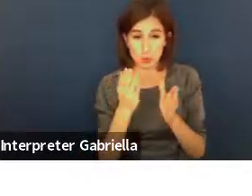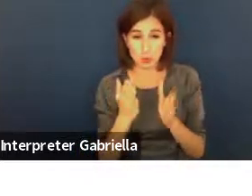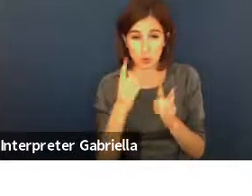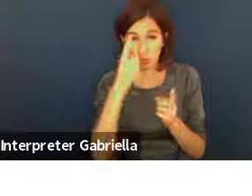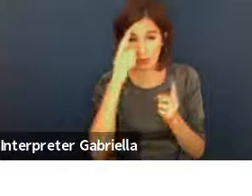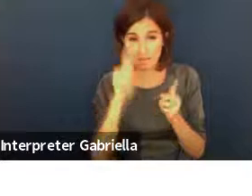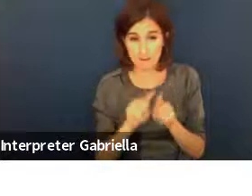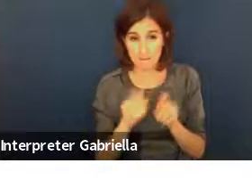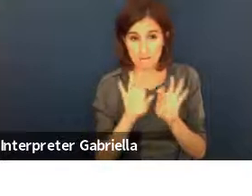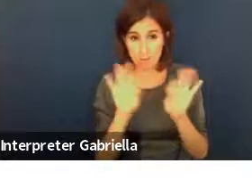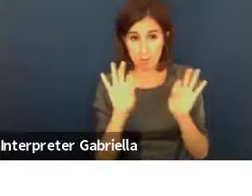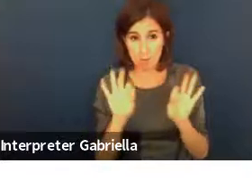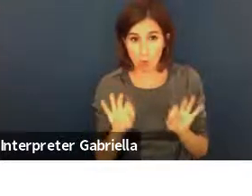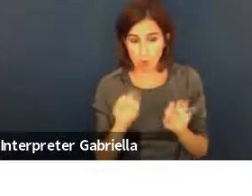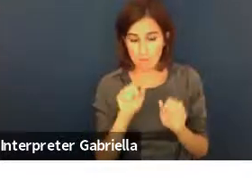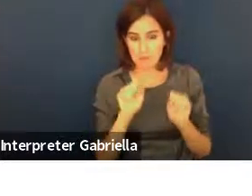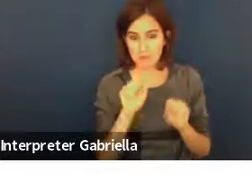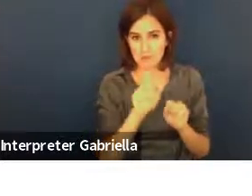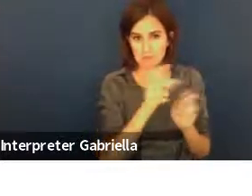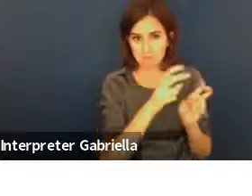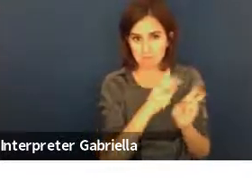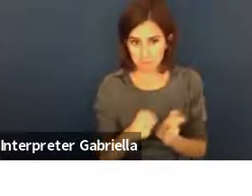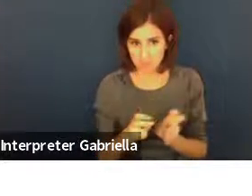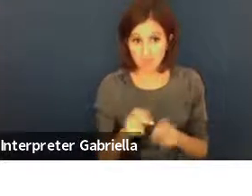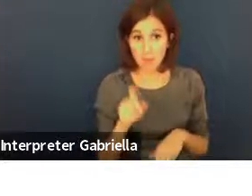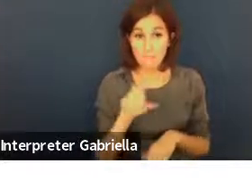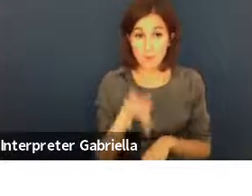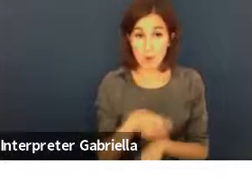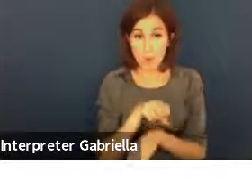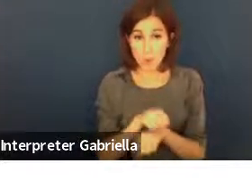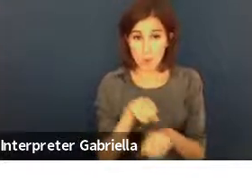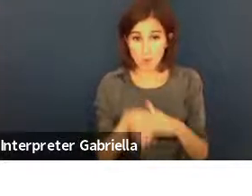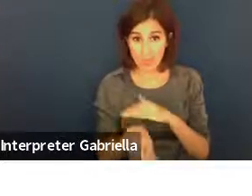Linda Kobashigawa: They will need to create they will need to make an appointment to come in the appointment scheduling tool is really easy to use.